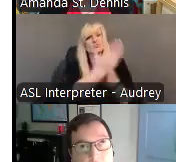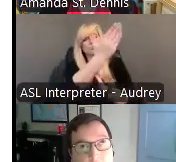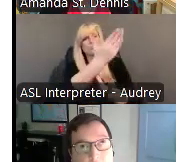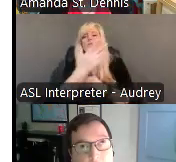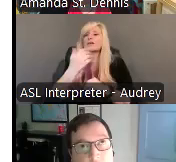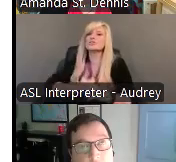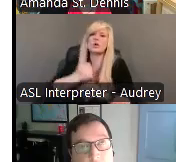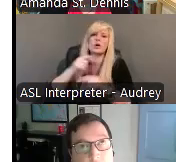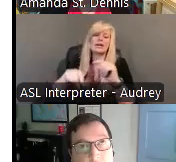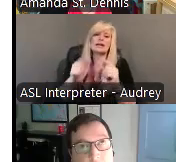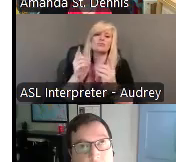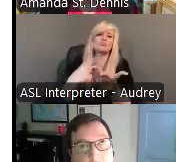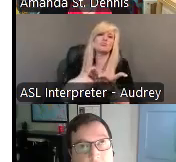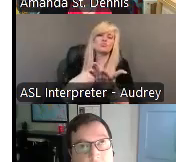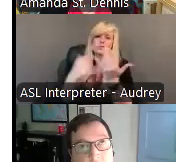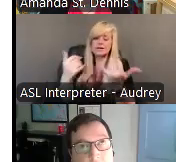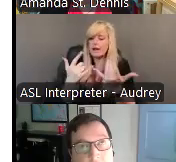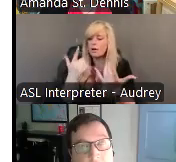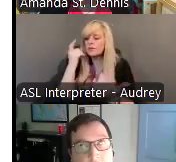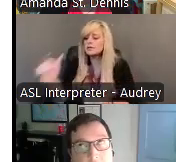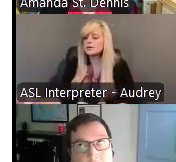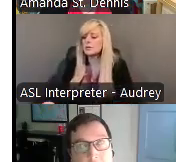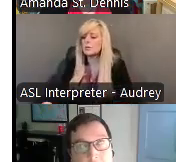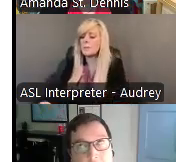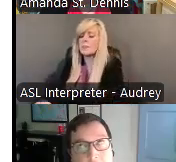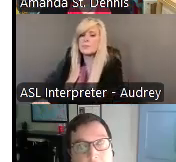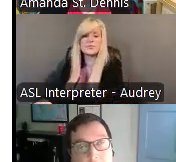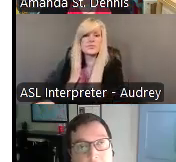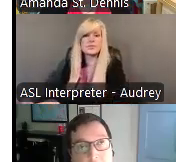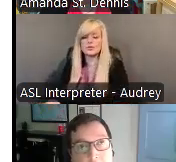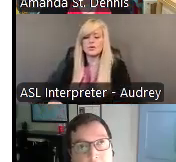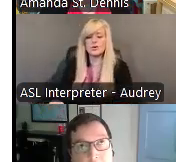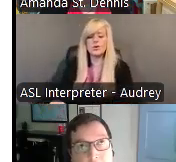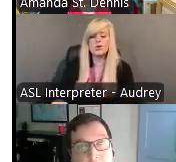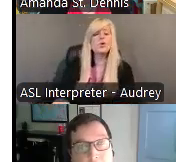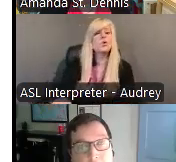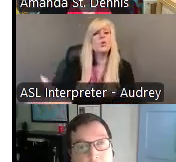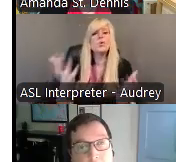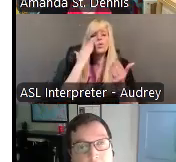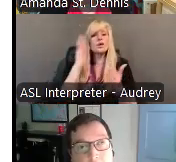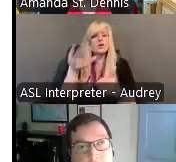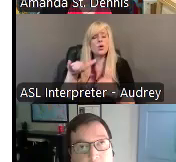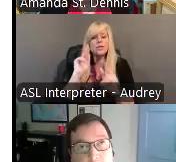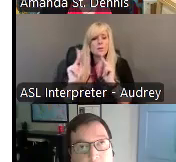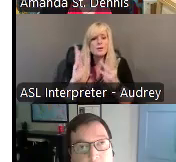now. Because we know people want to share the ideas and not have to schedule another meeting